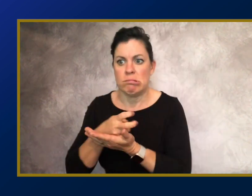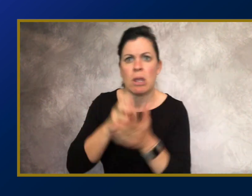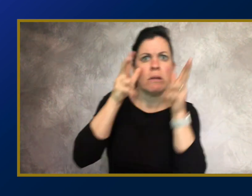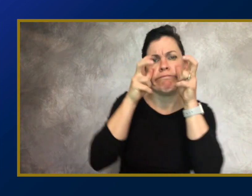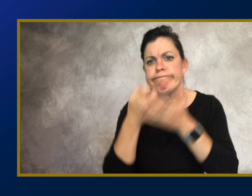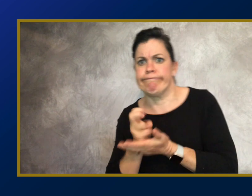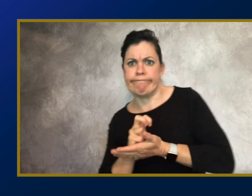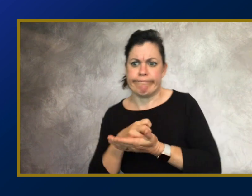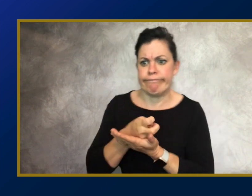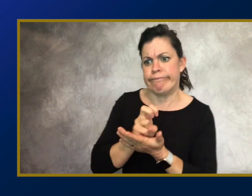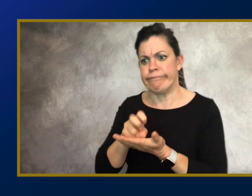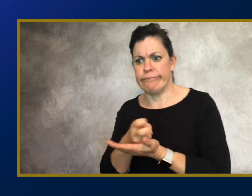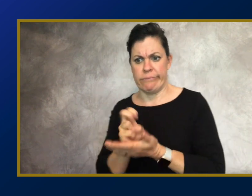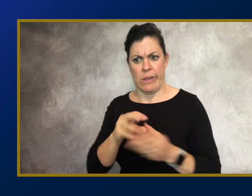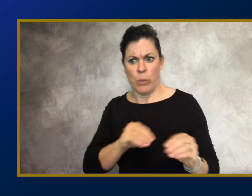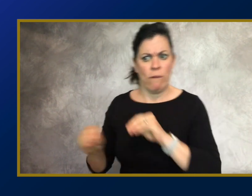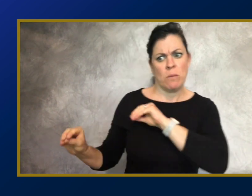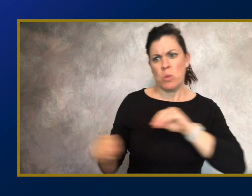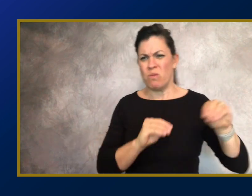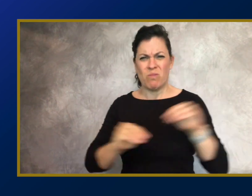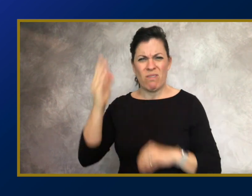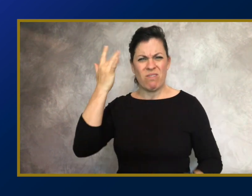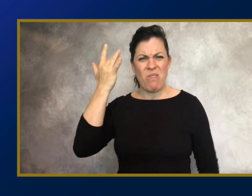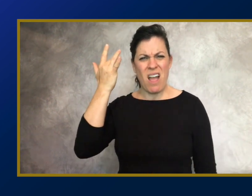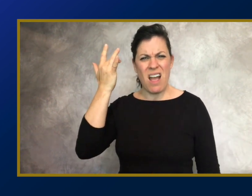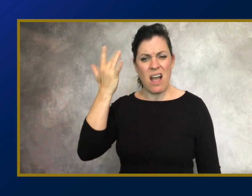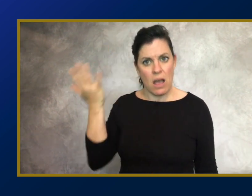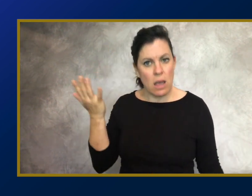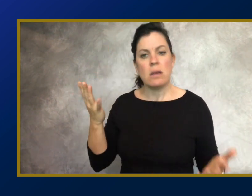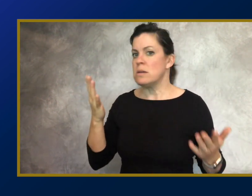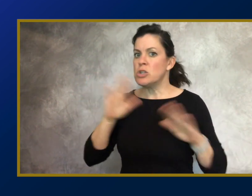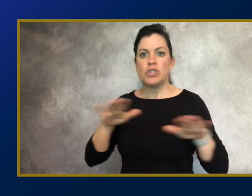And the reason for that is that they're still seeking that core. They're trying to find that